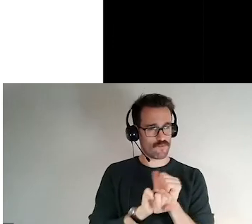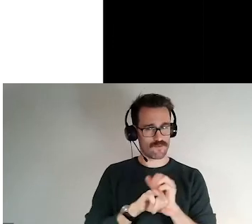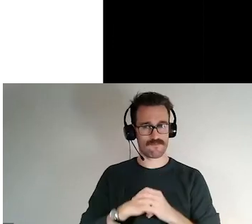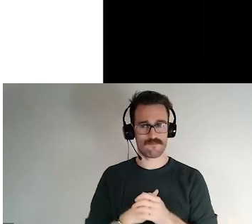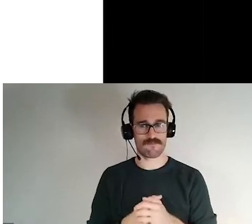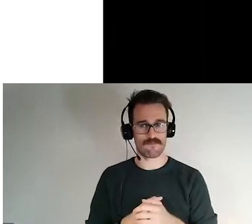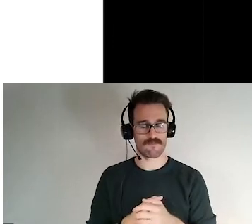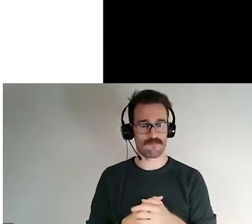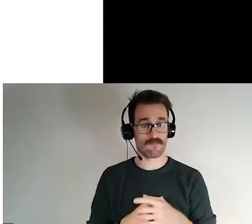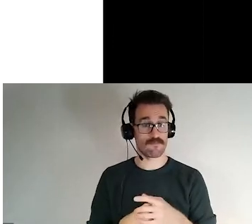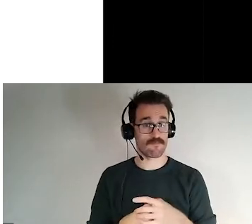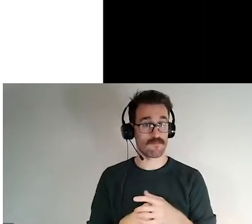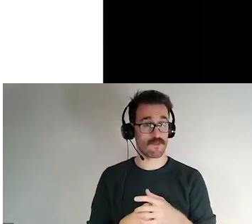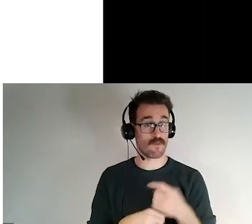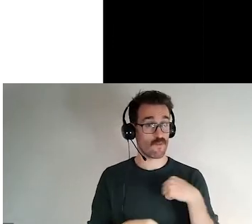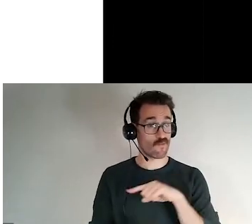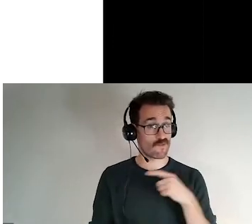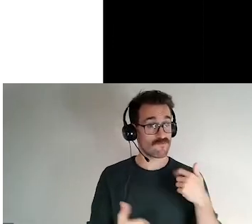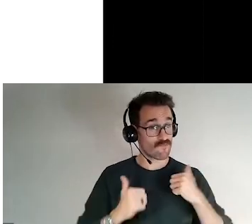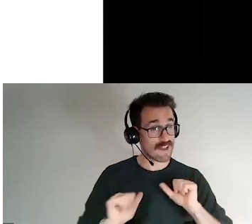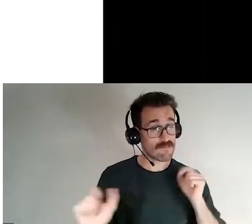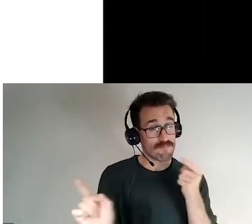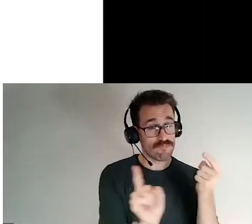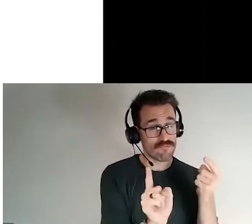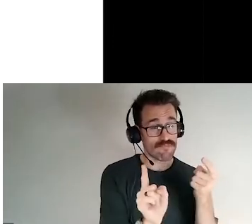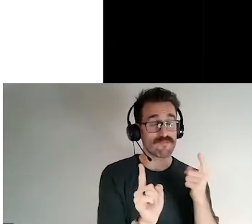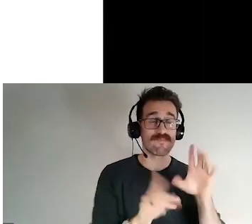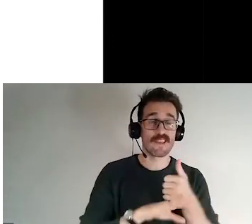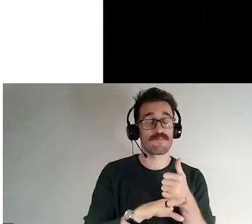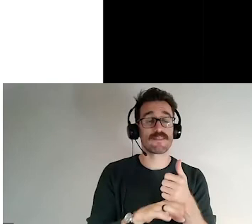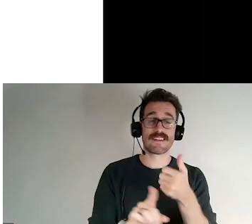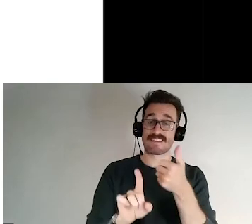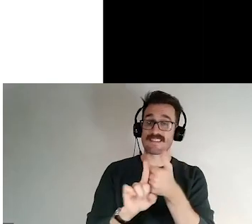do is to build self-advocacy skills as well, and connect folks with employers.